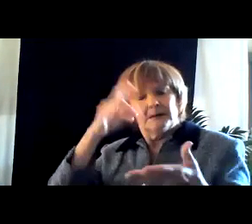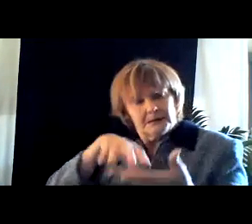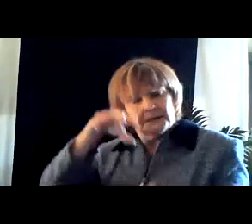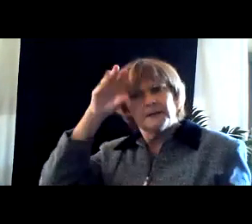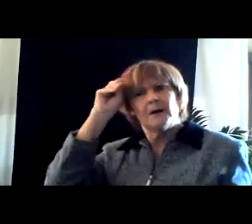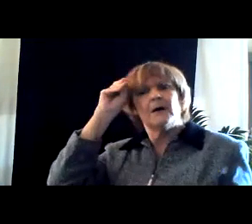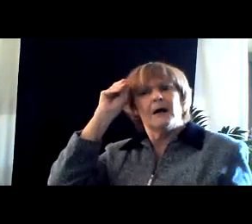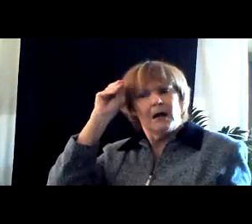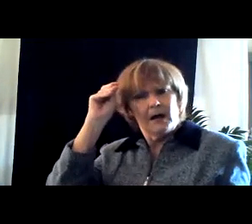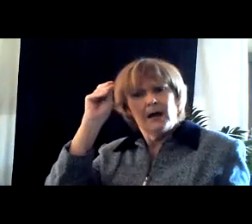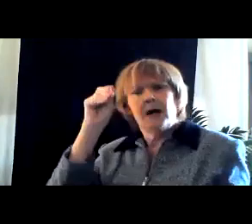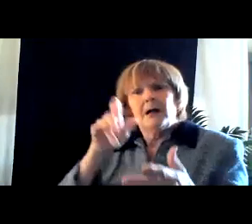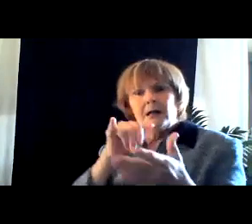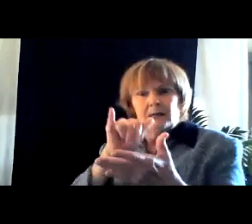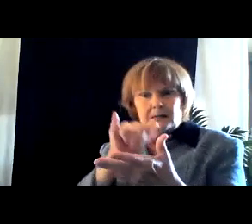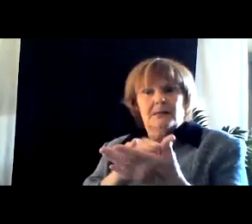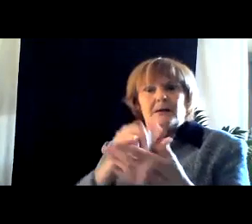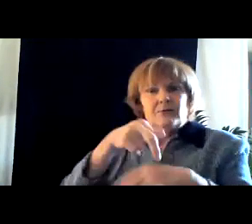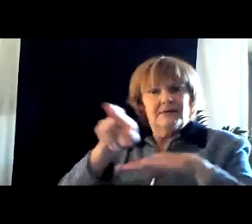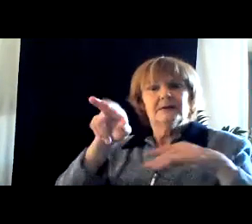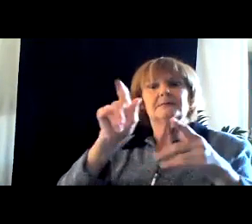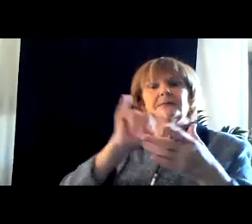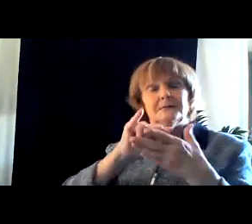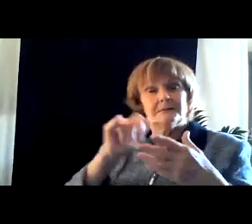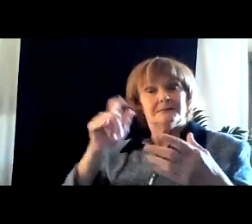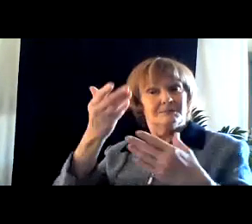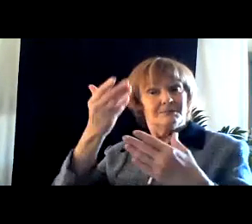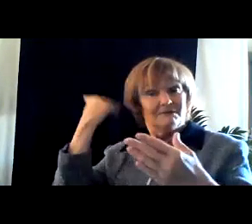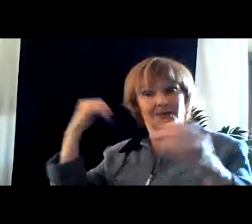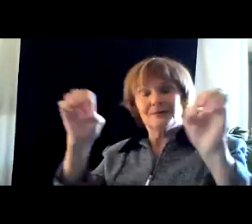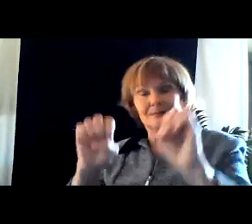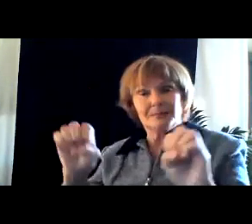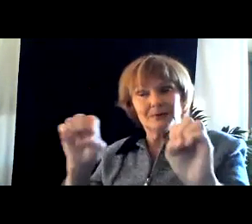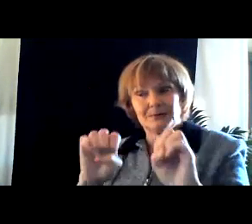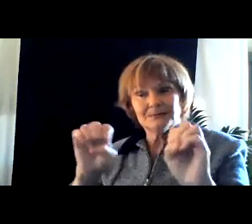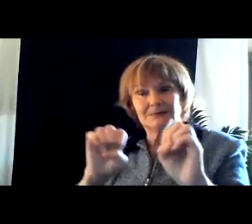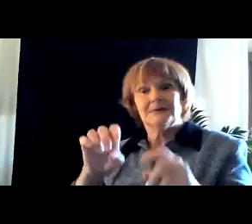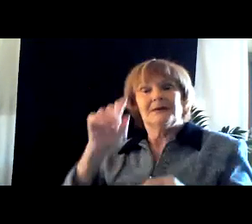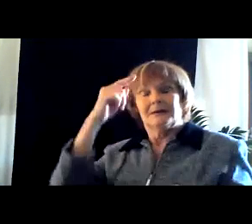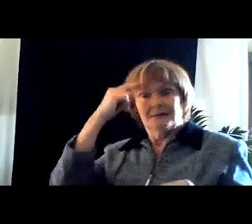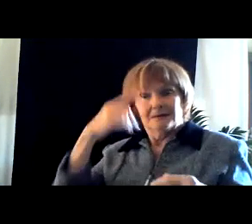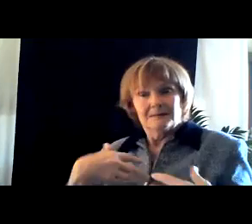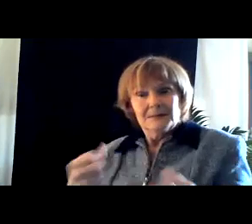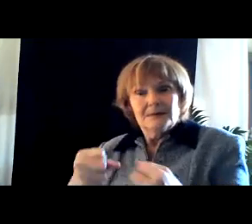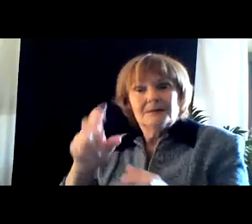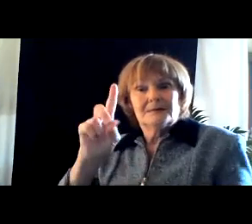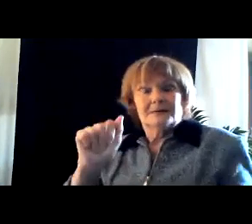the impact of previous disasters and emergencies on people with intellectual and developmental disabilities. I really just wanna highlight